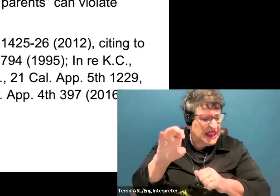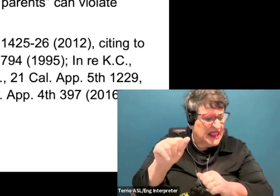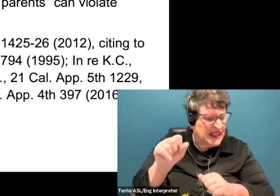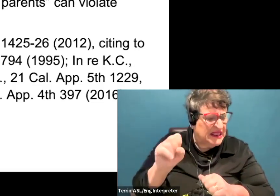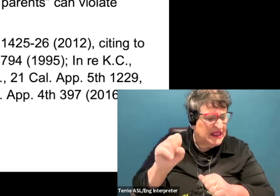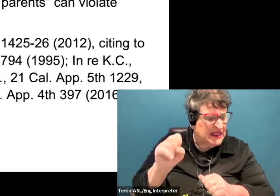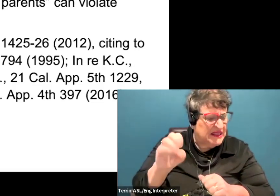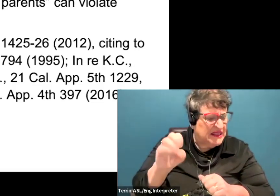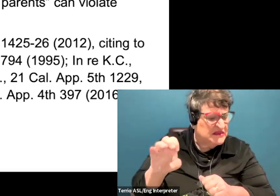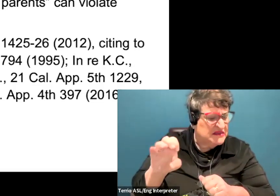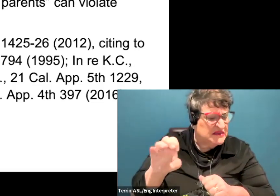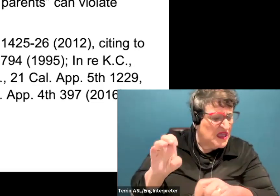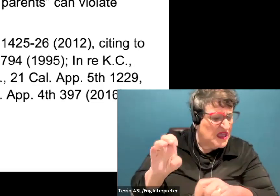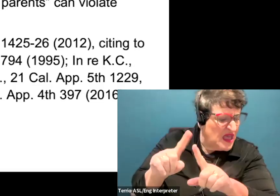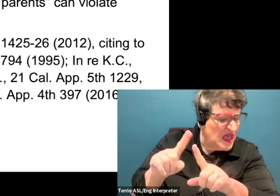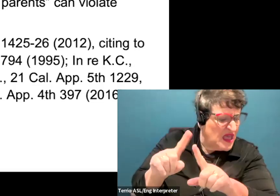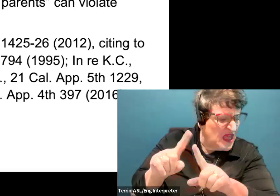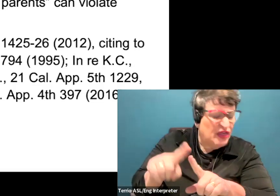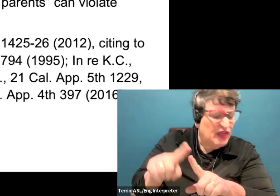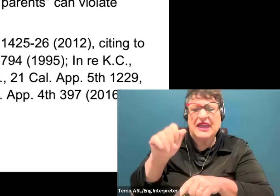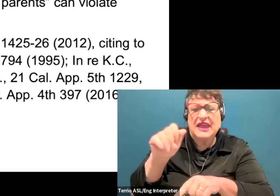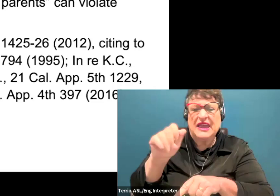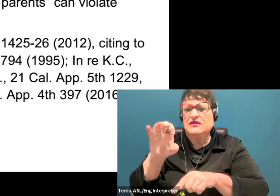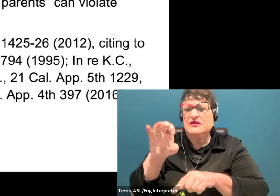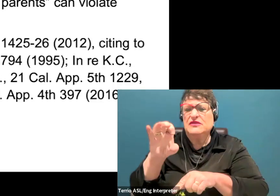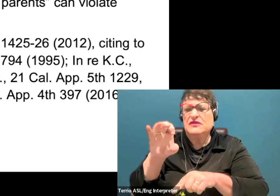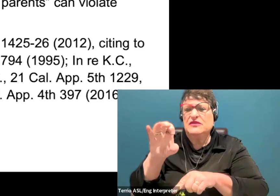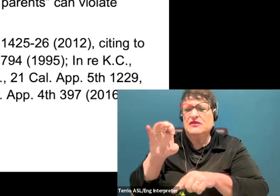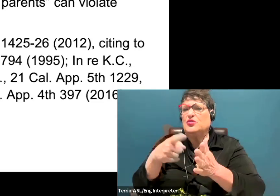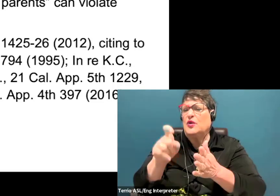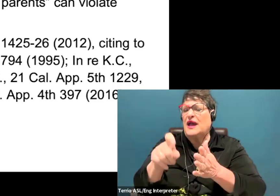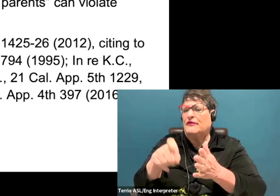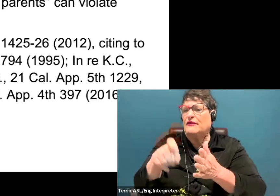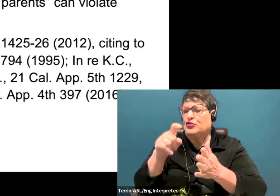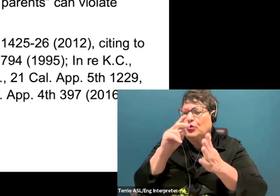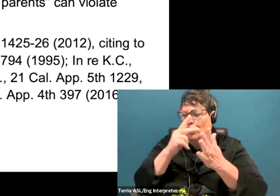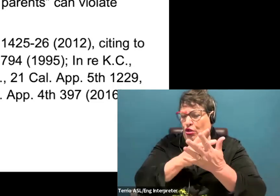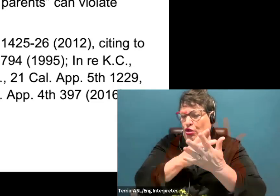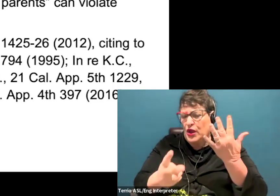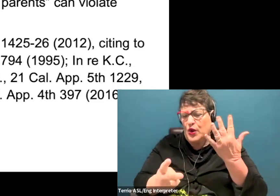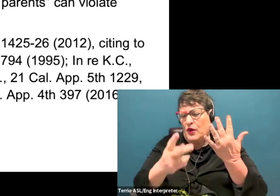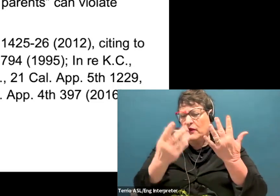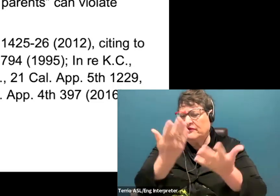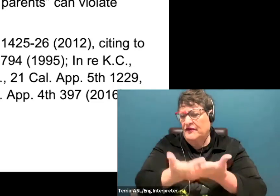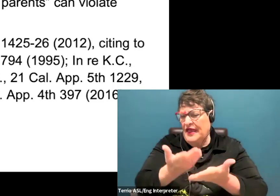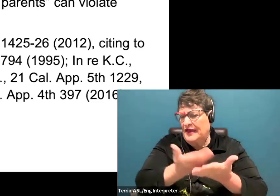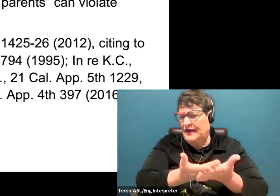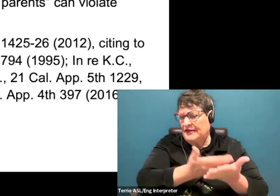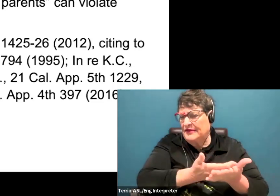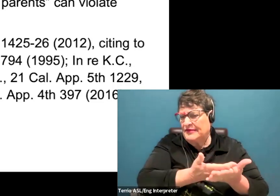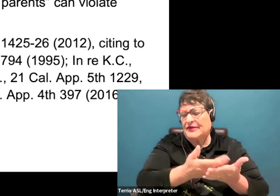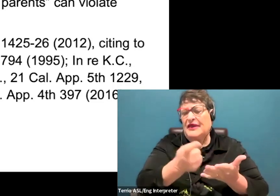this slideshow shows is that you have to look at all of the facts. Like, is there support people around that can help the parent?